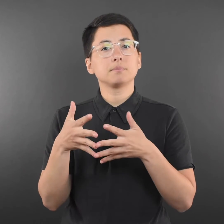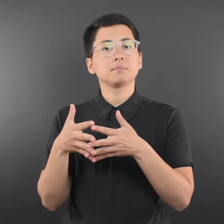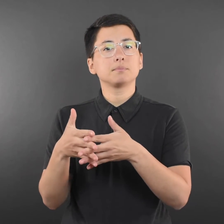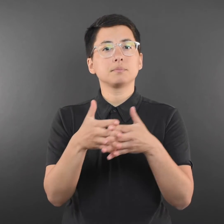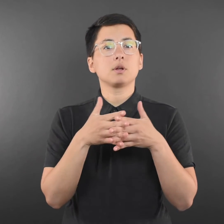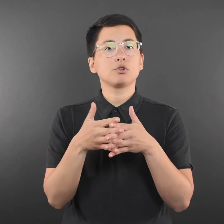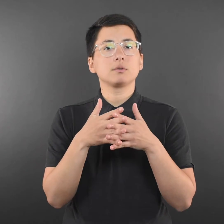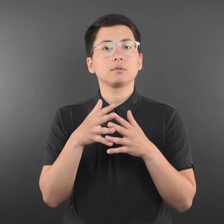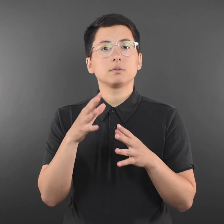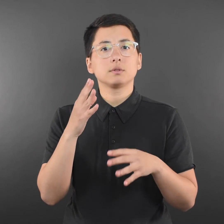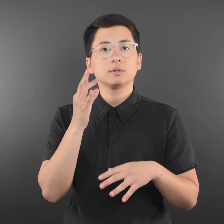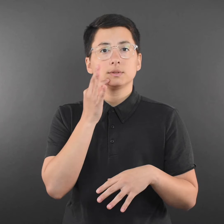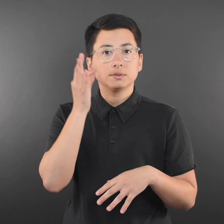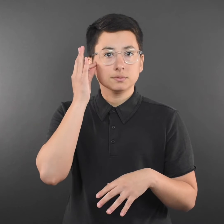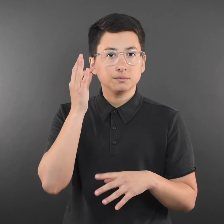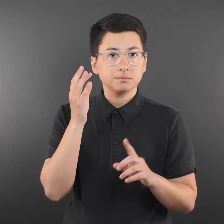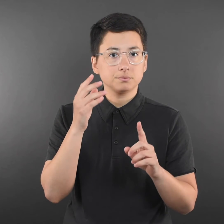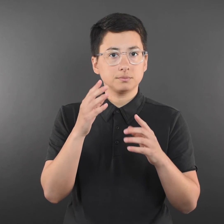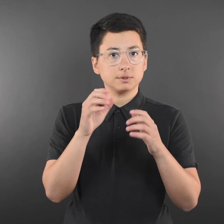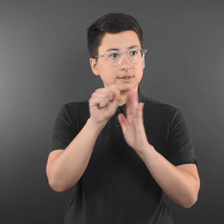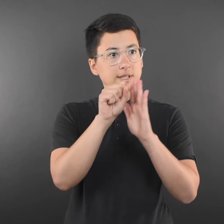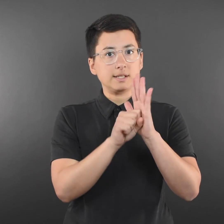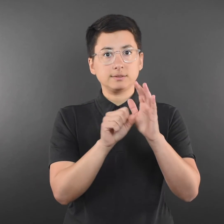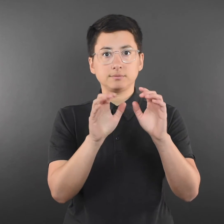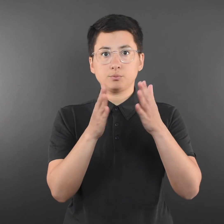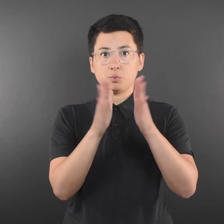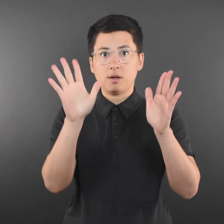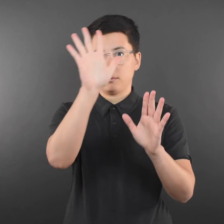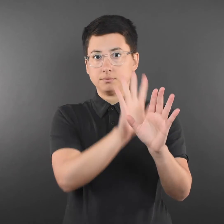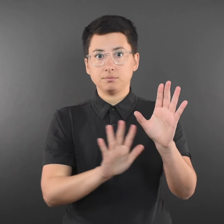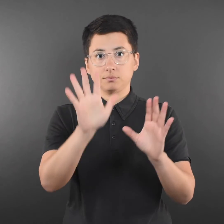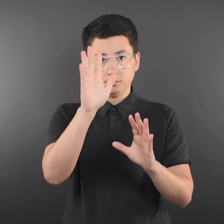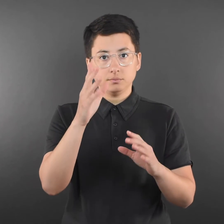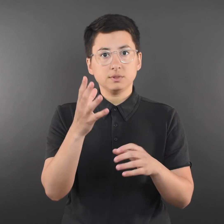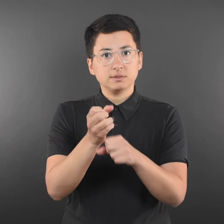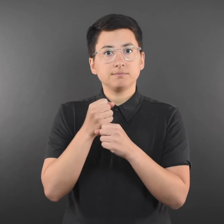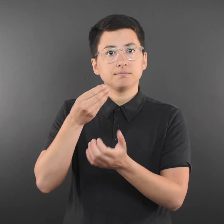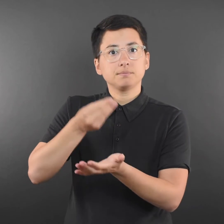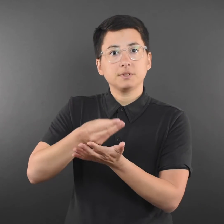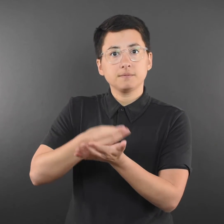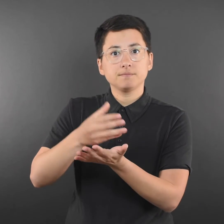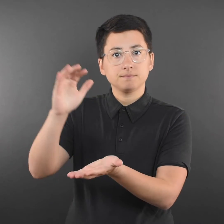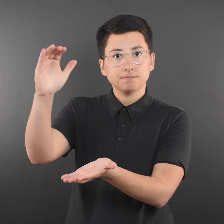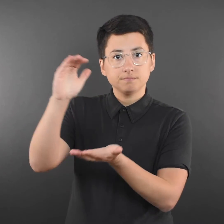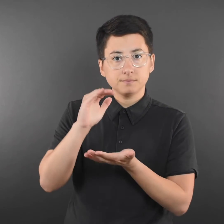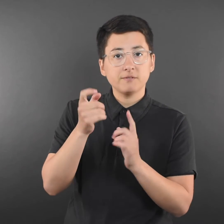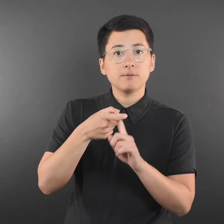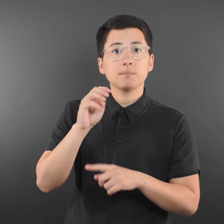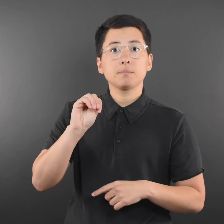people of color and American Indians statewide get funding through MDH to share COVID-19 information